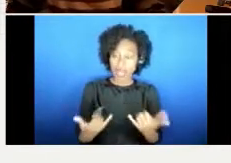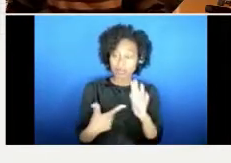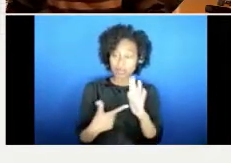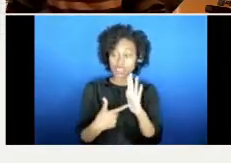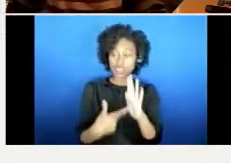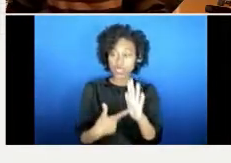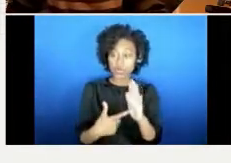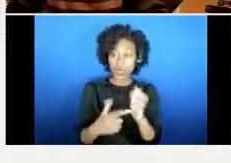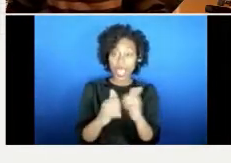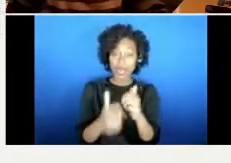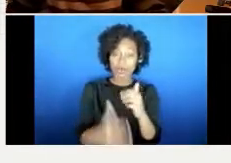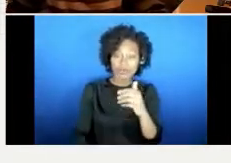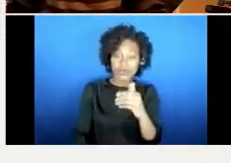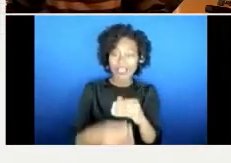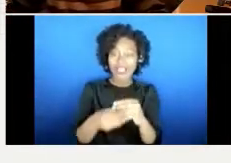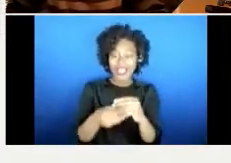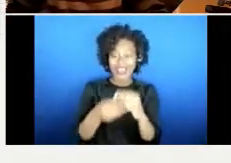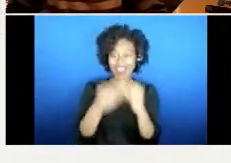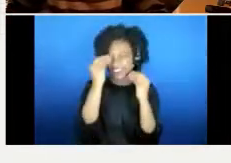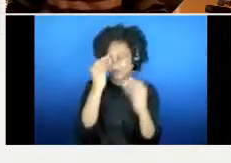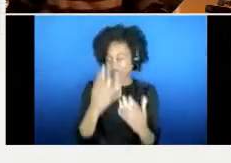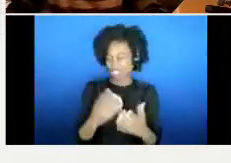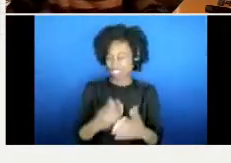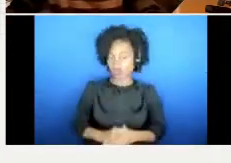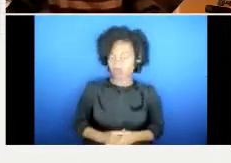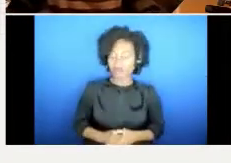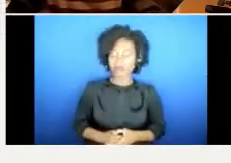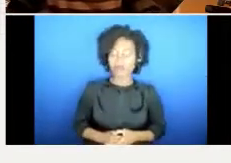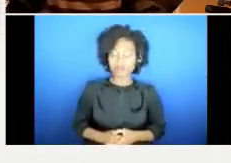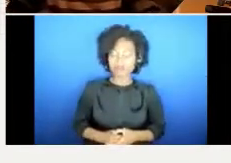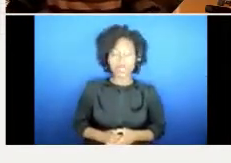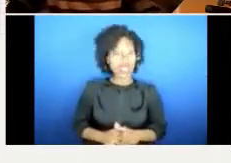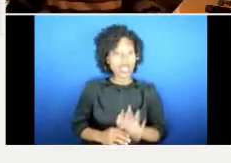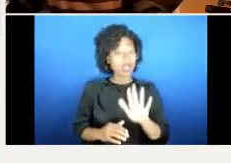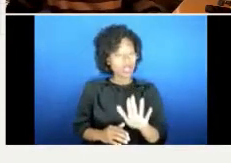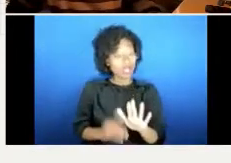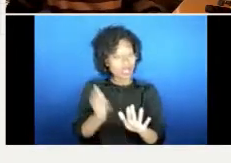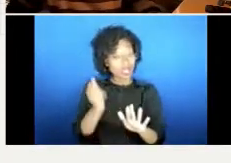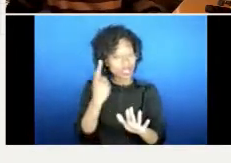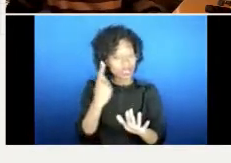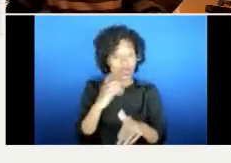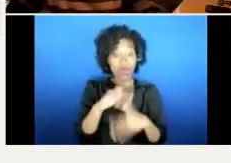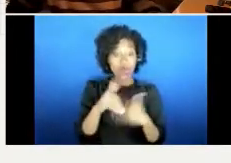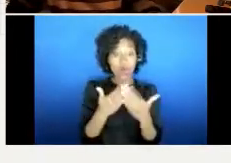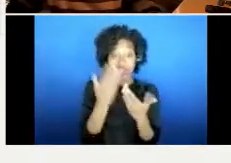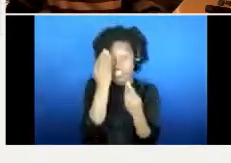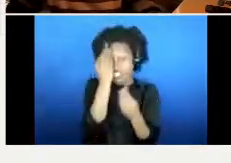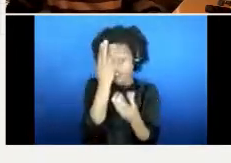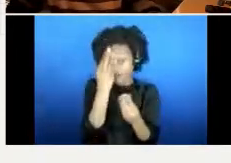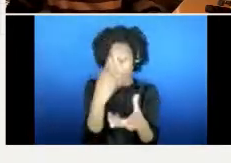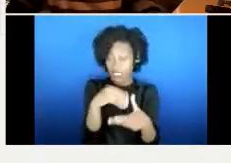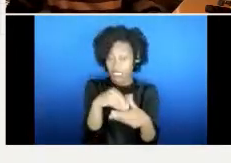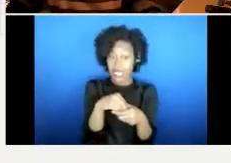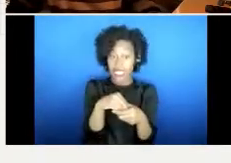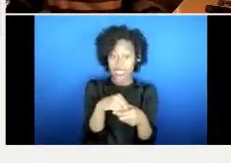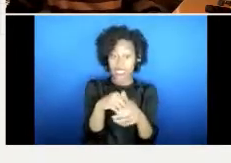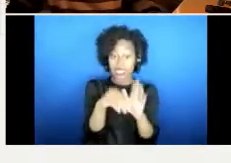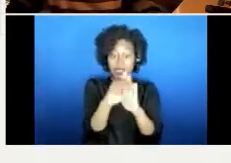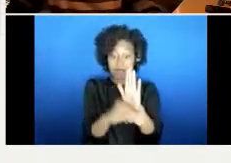to add content. Now all of the content that is inside the modules, if you see this box,